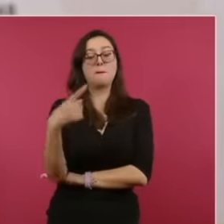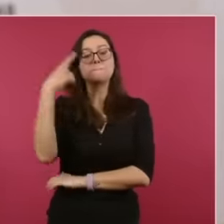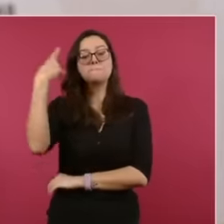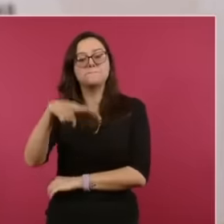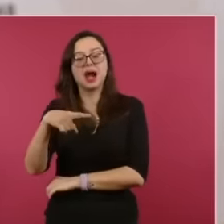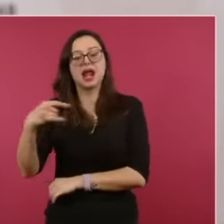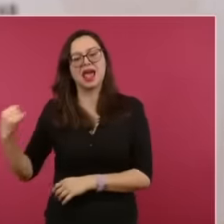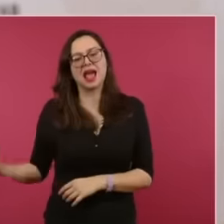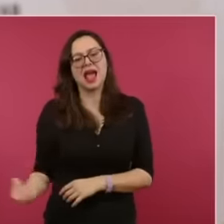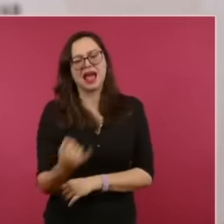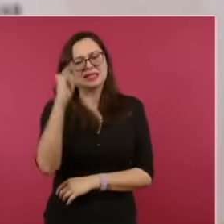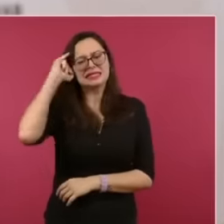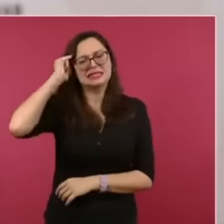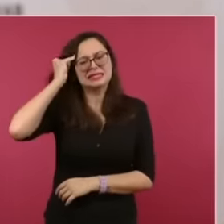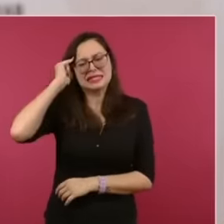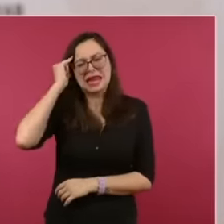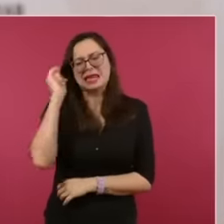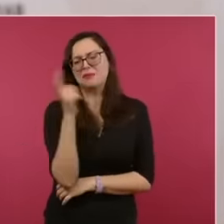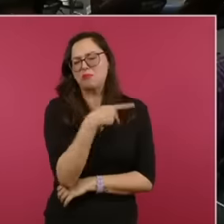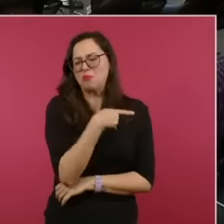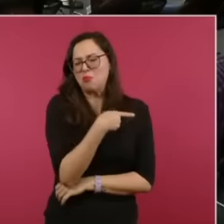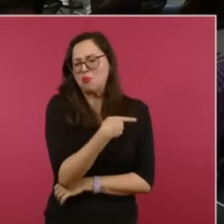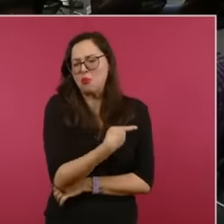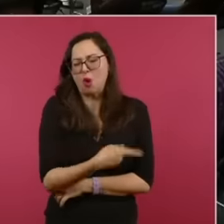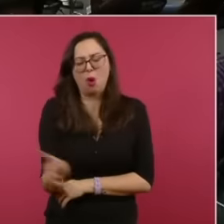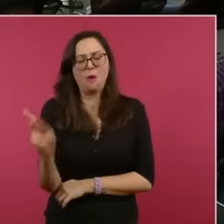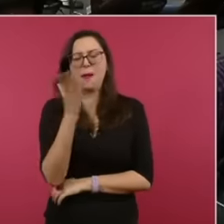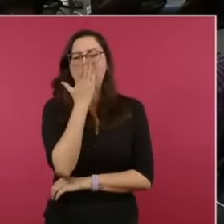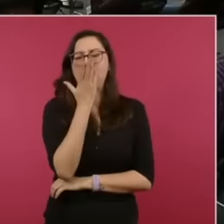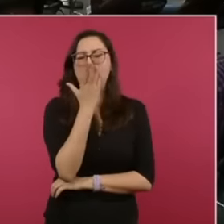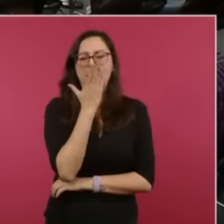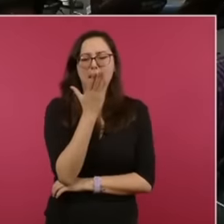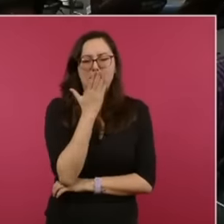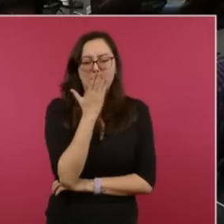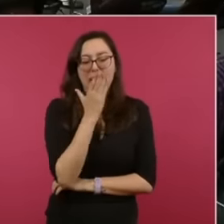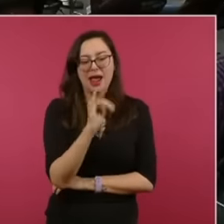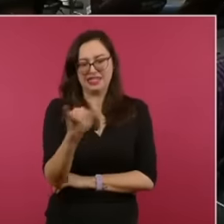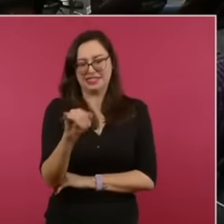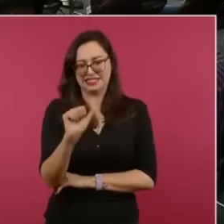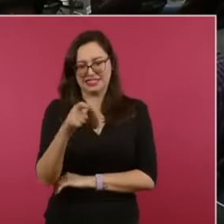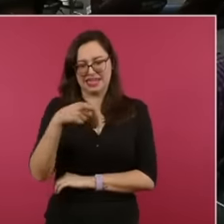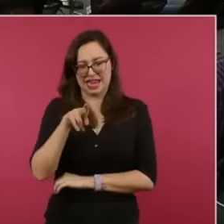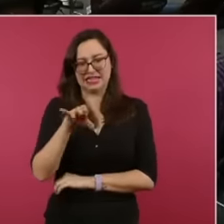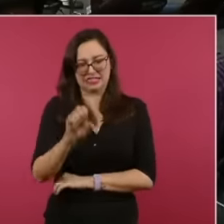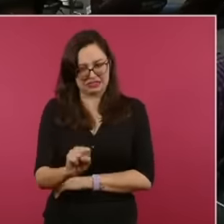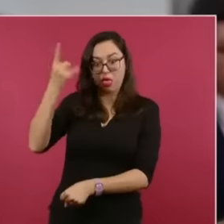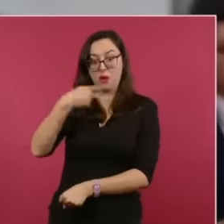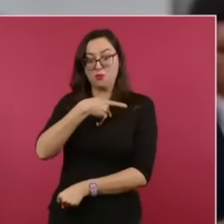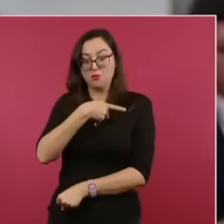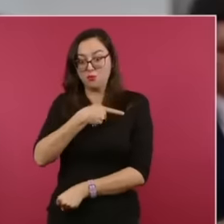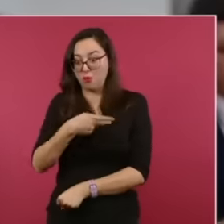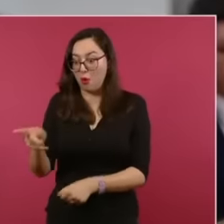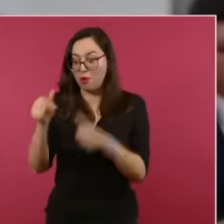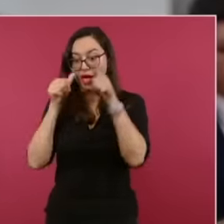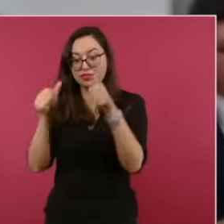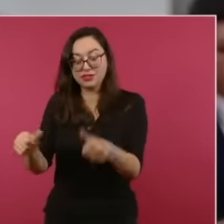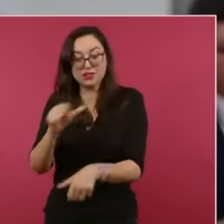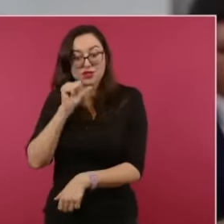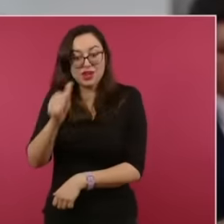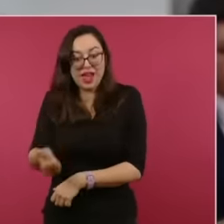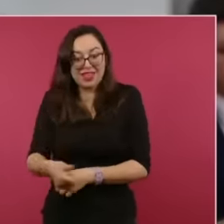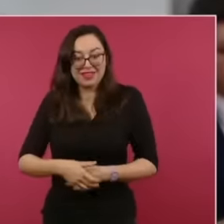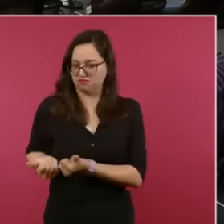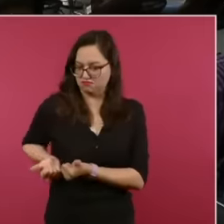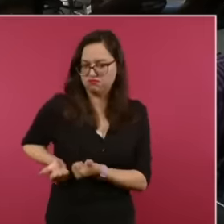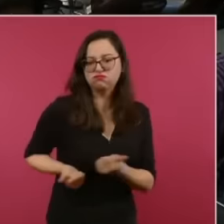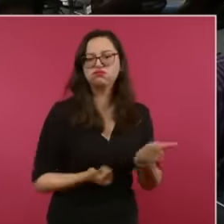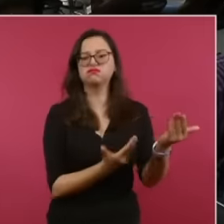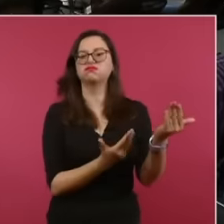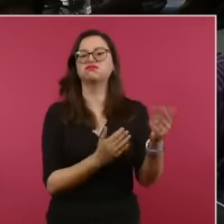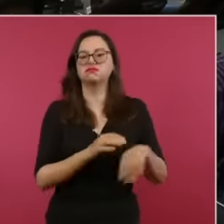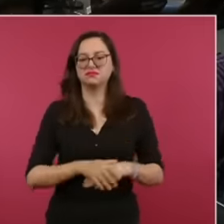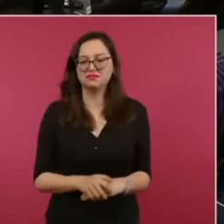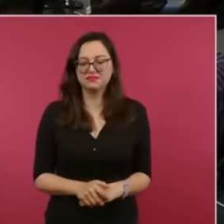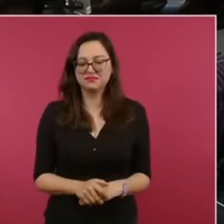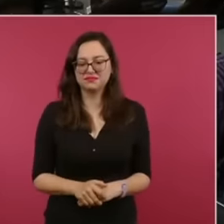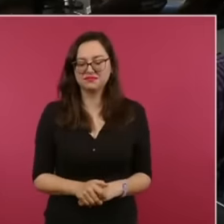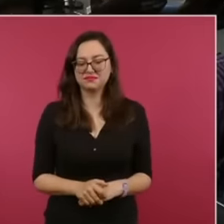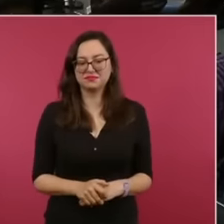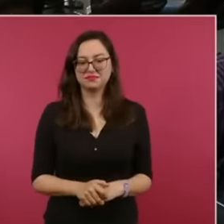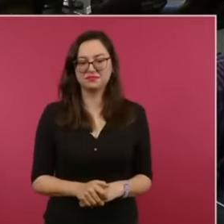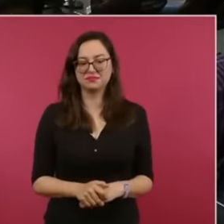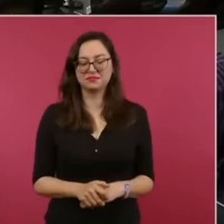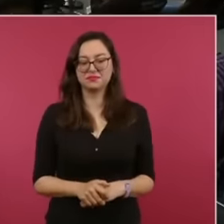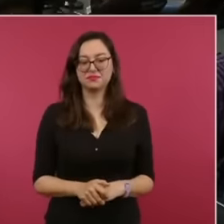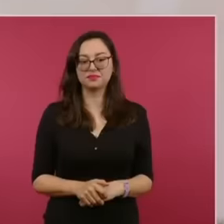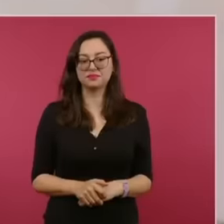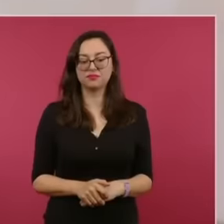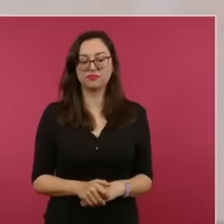one of the poorest towns in Sonora. We have just built an aqueduct